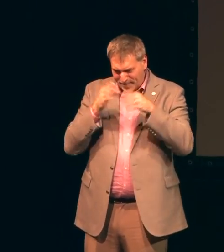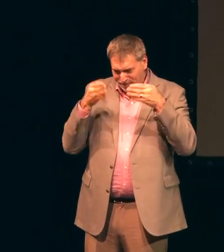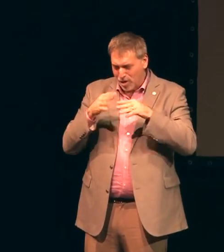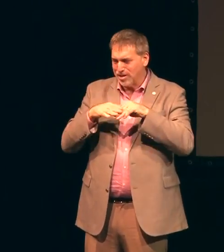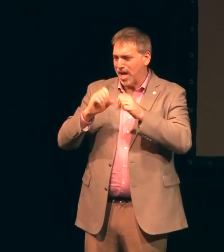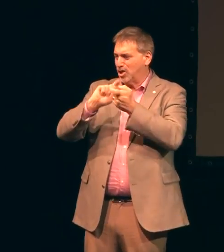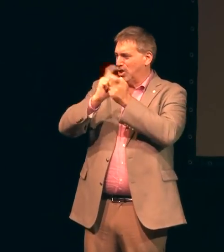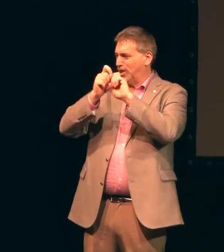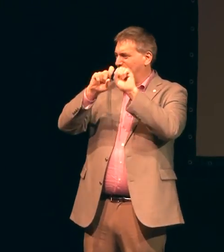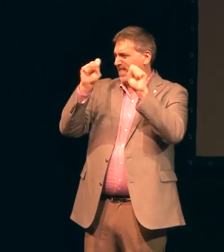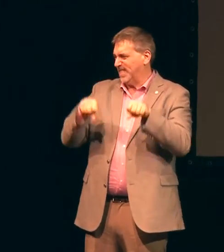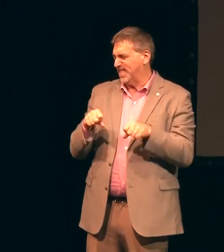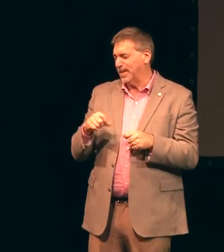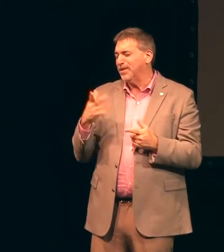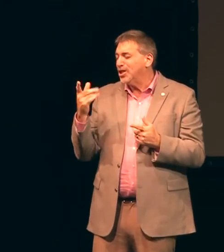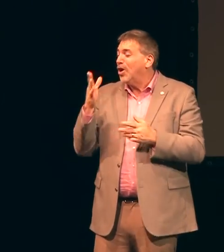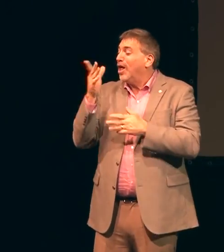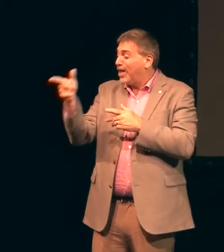our resources and energies on changing the